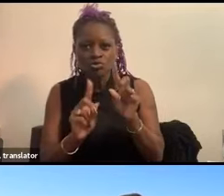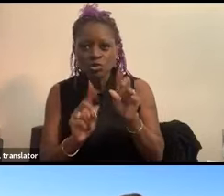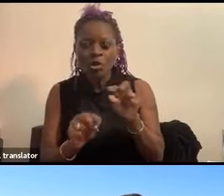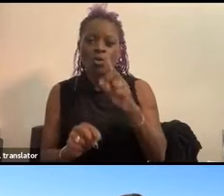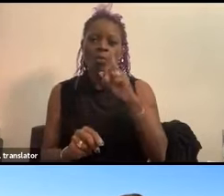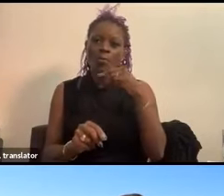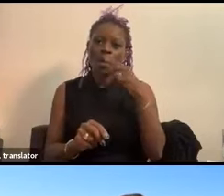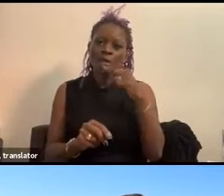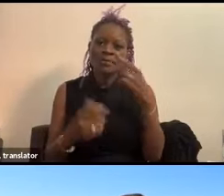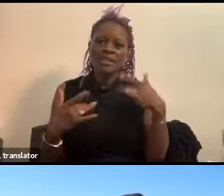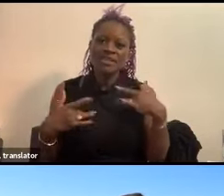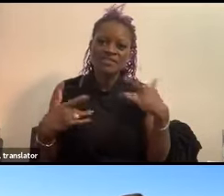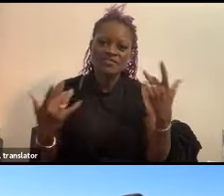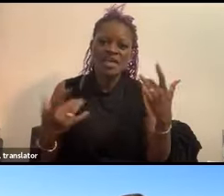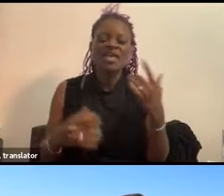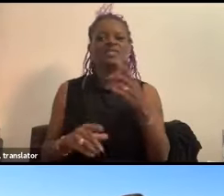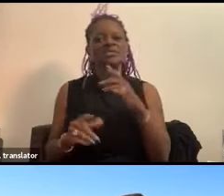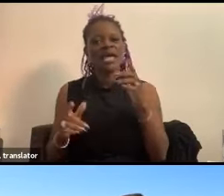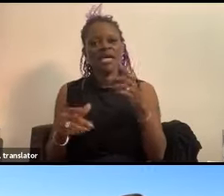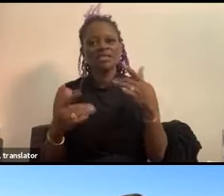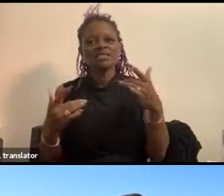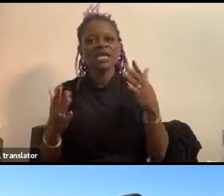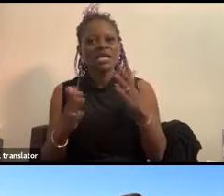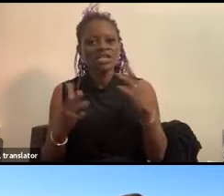the summer fun fest at the Sonoma County Fairgrounds and the